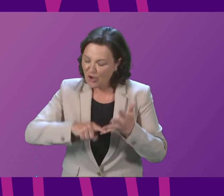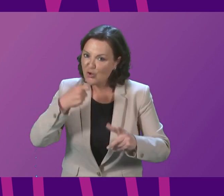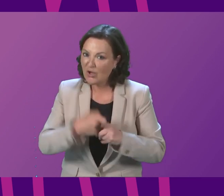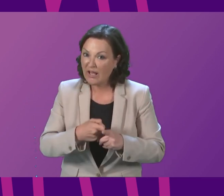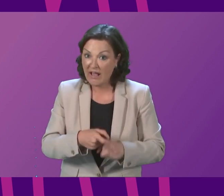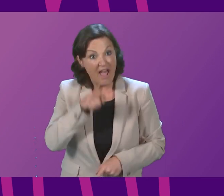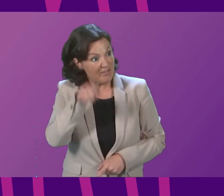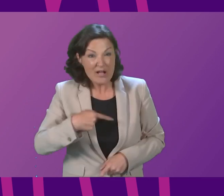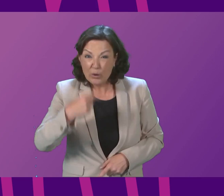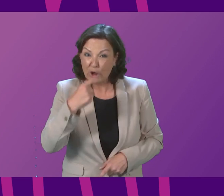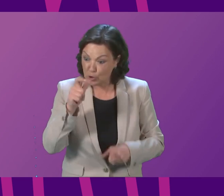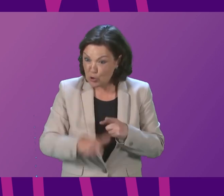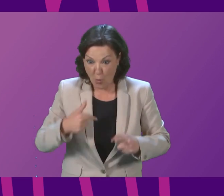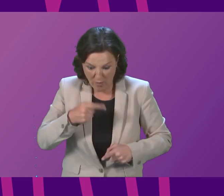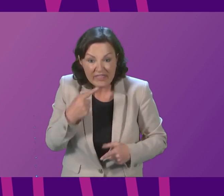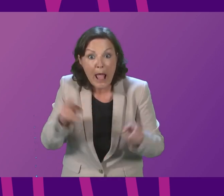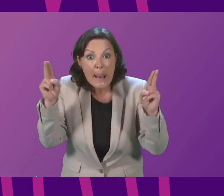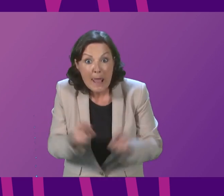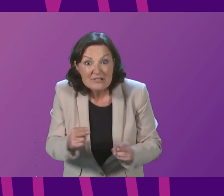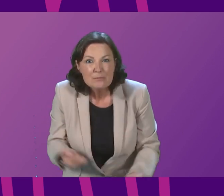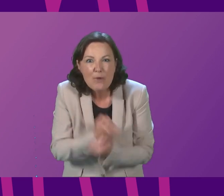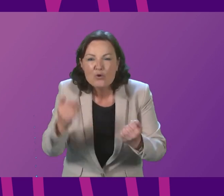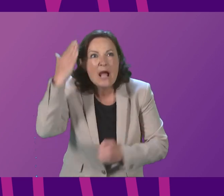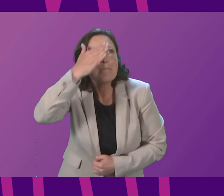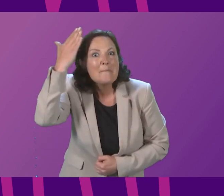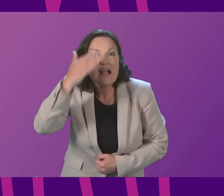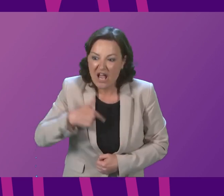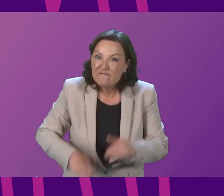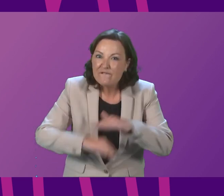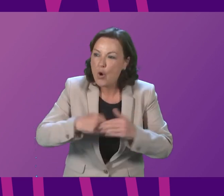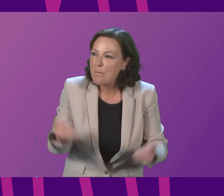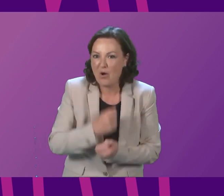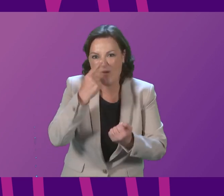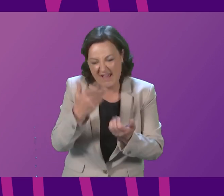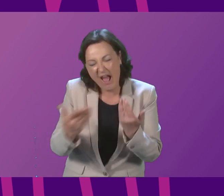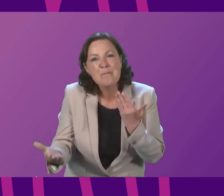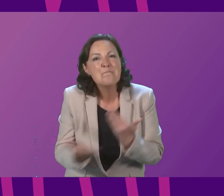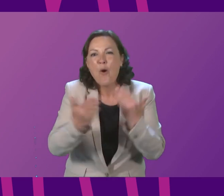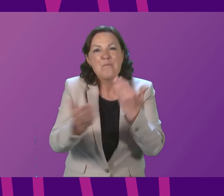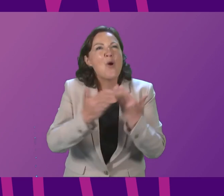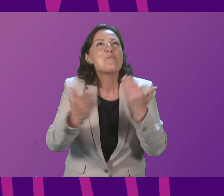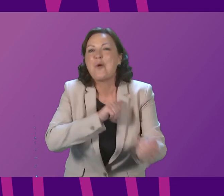If that is what we can do with the powers of devolution, imagine how much better we can do with the powers of independence.